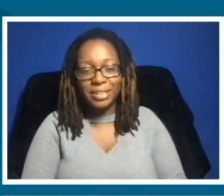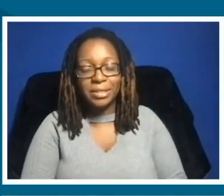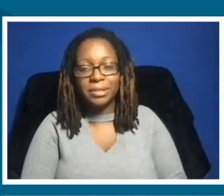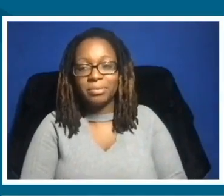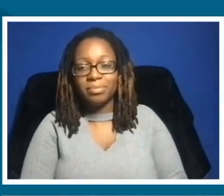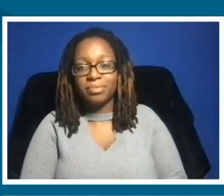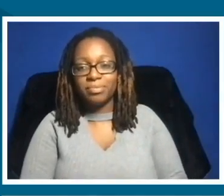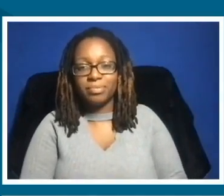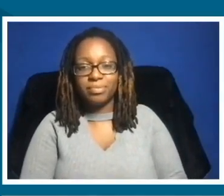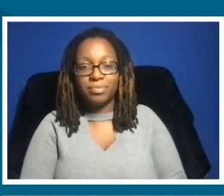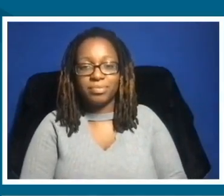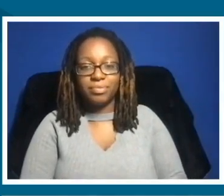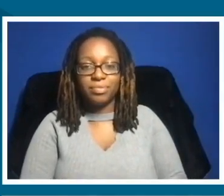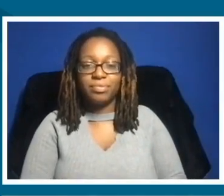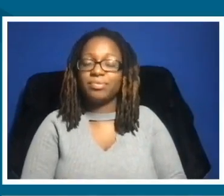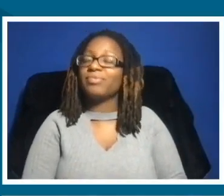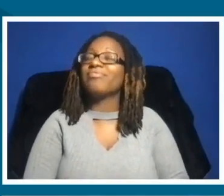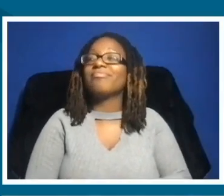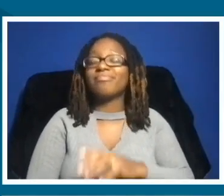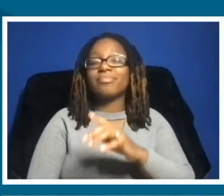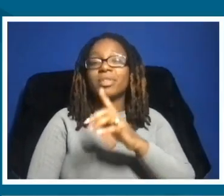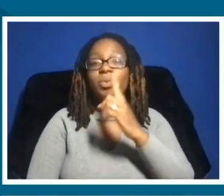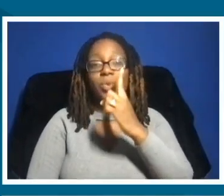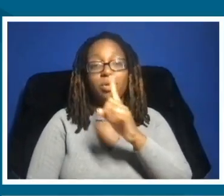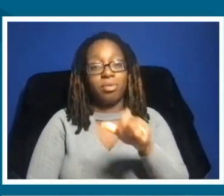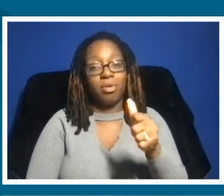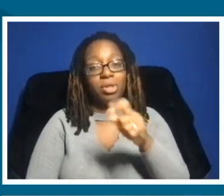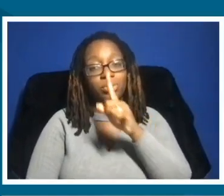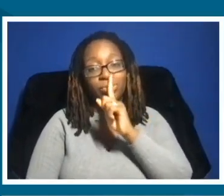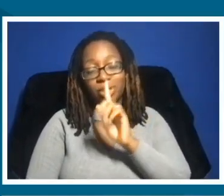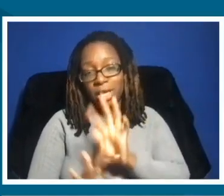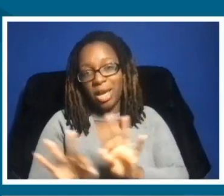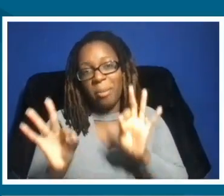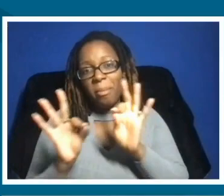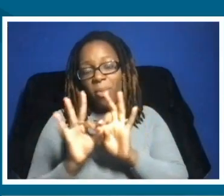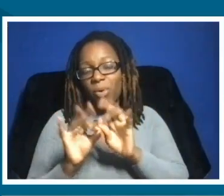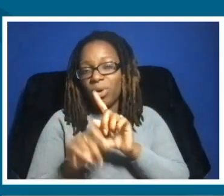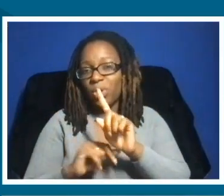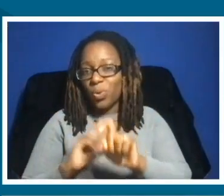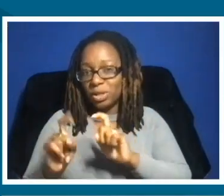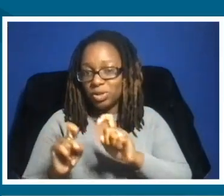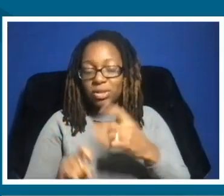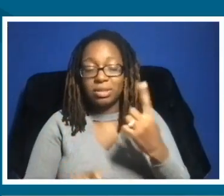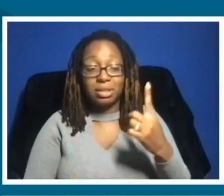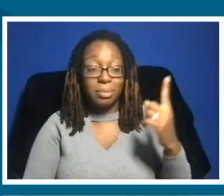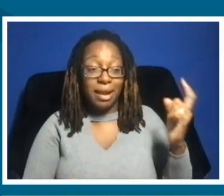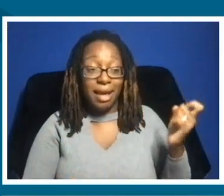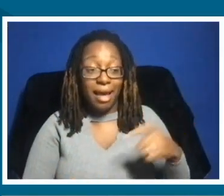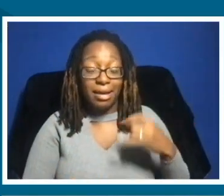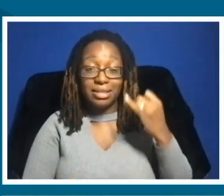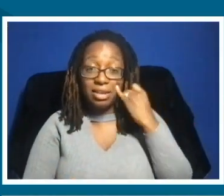ahead there is a really important question i think especially as we think about students doing this where someone